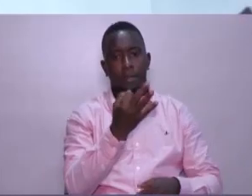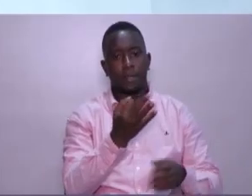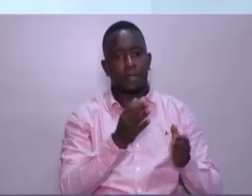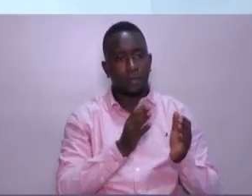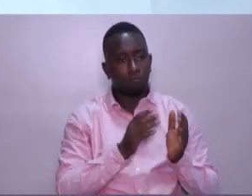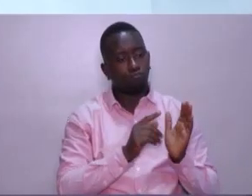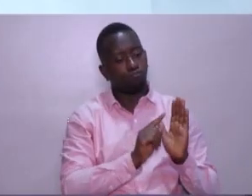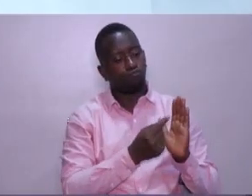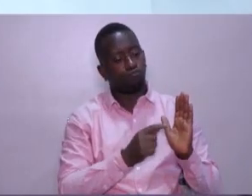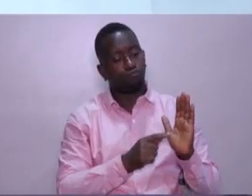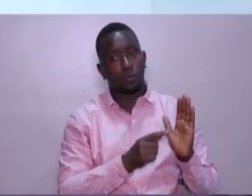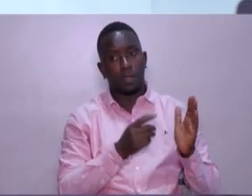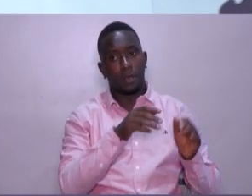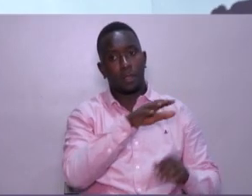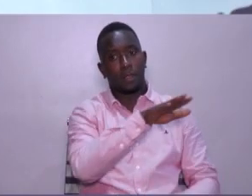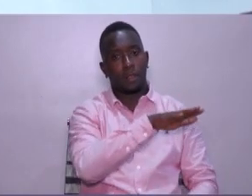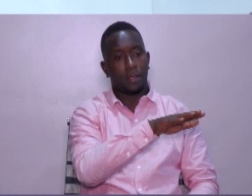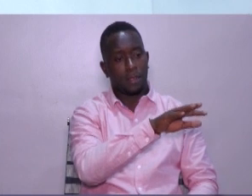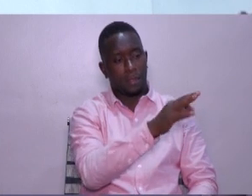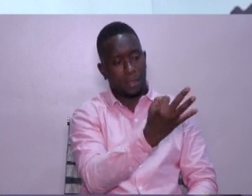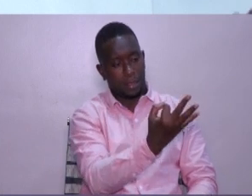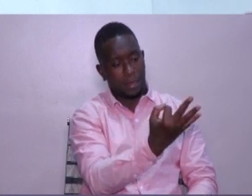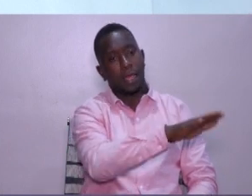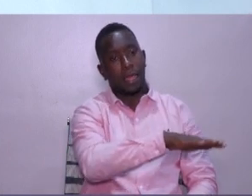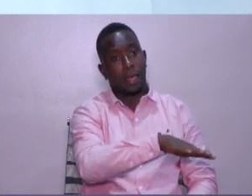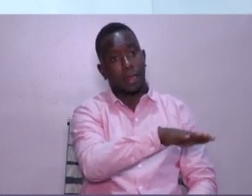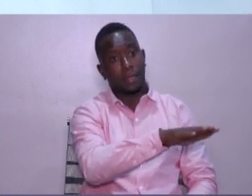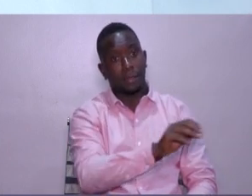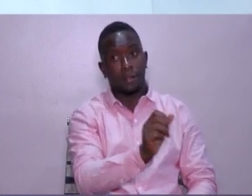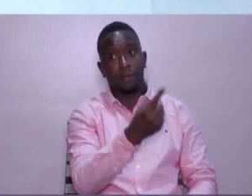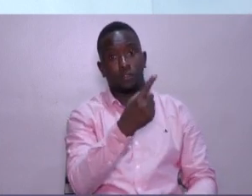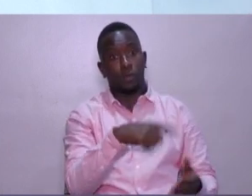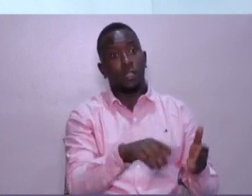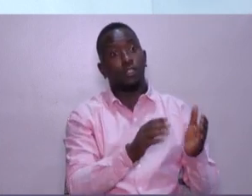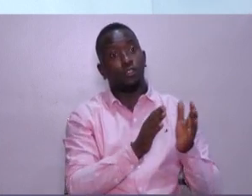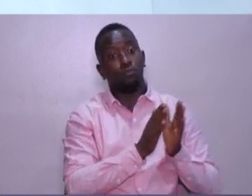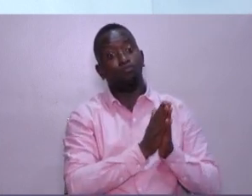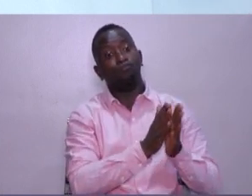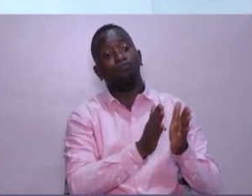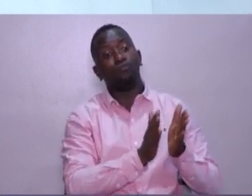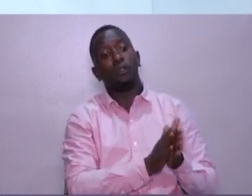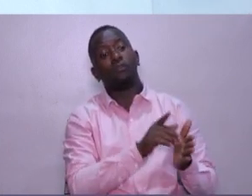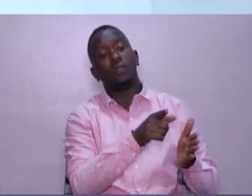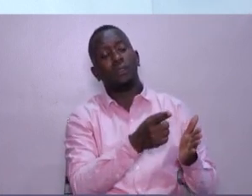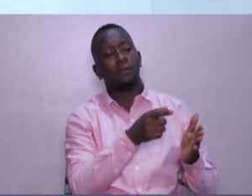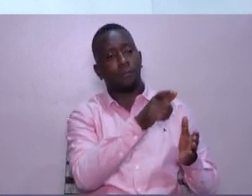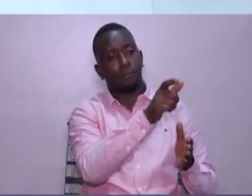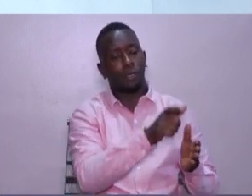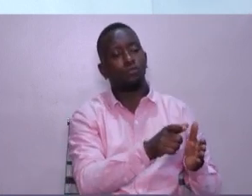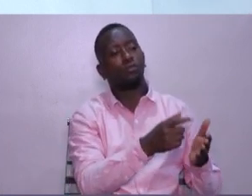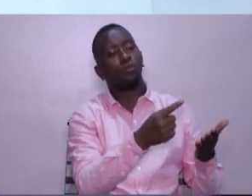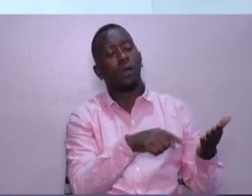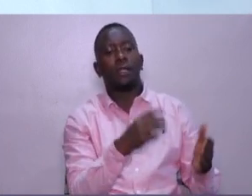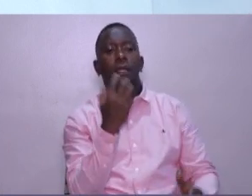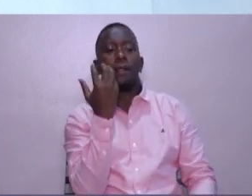the very first one is you are instructing the animator now when you are instructing the animator, you are telling them, create for me this thing